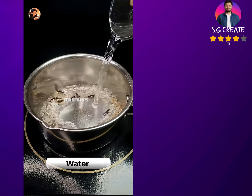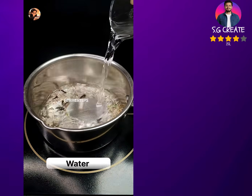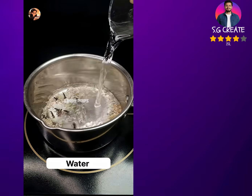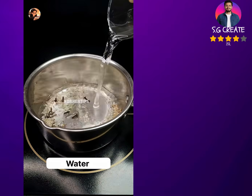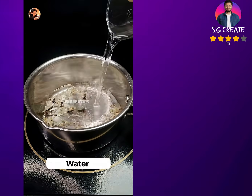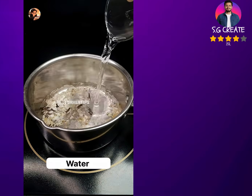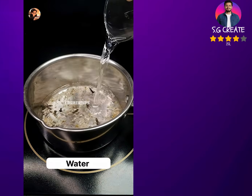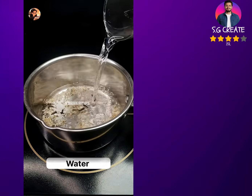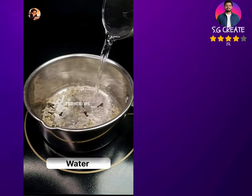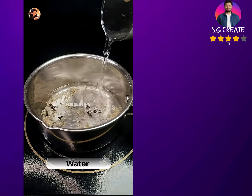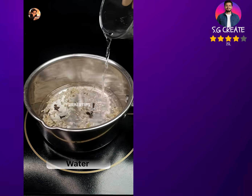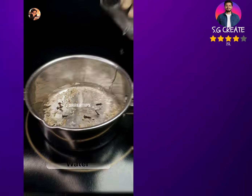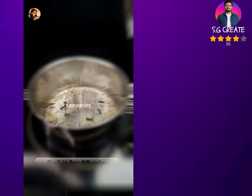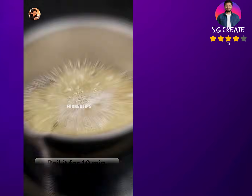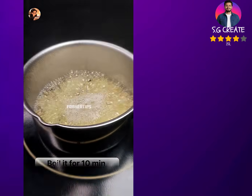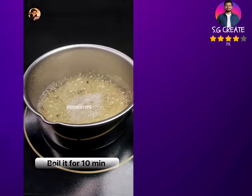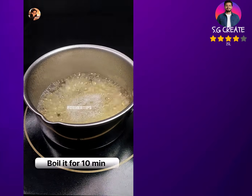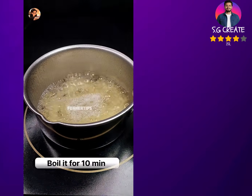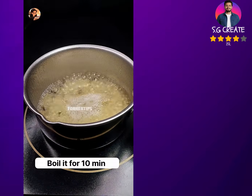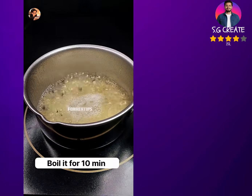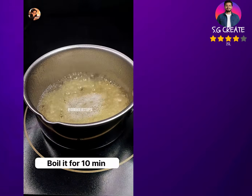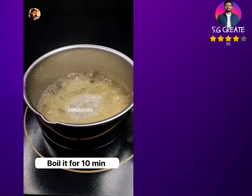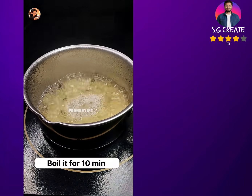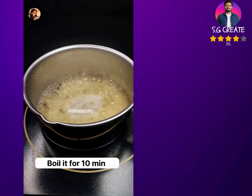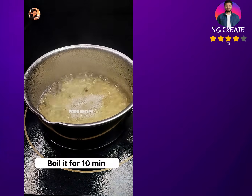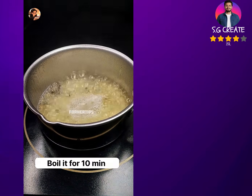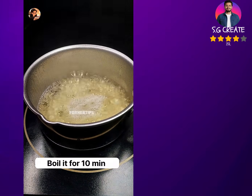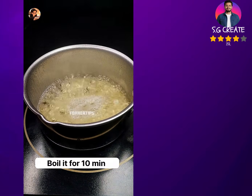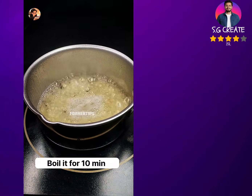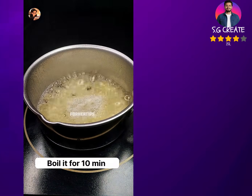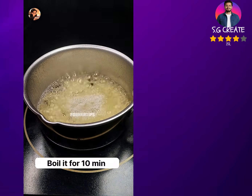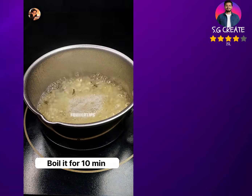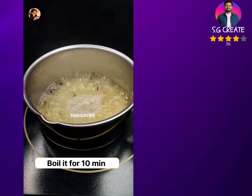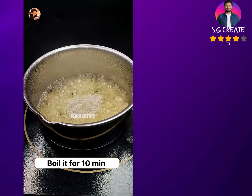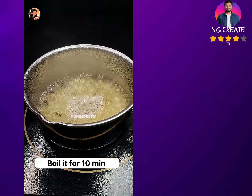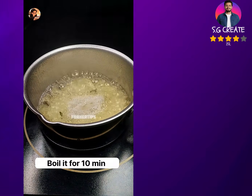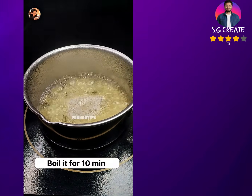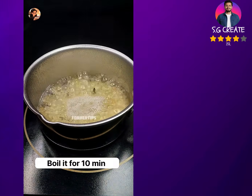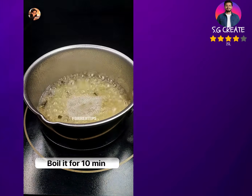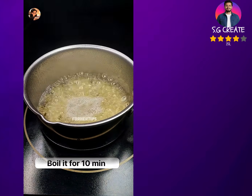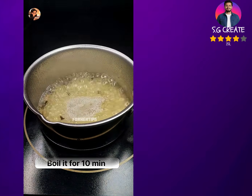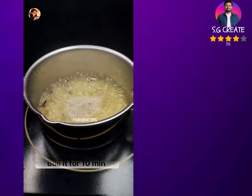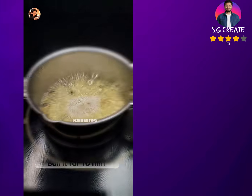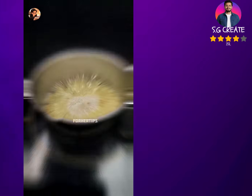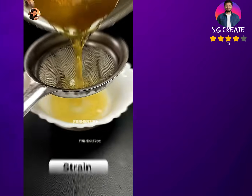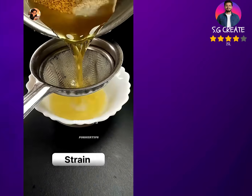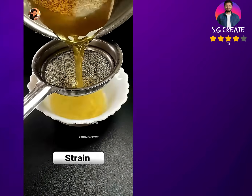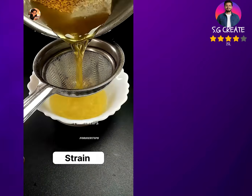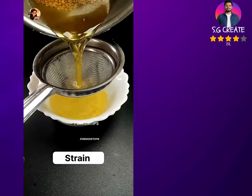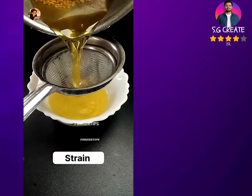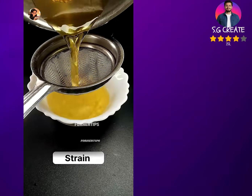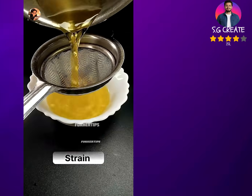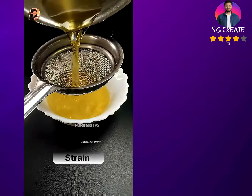seeds contain nicotinic acid and lecithin. These compounds are excellent for soothing dry, itchy,